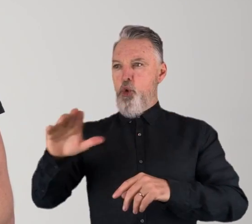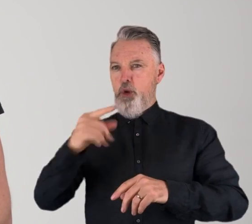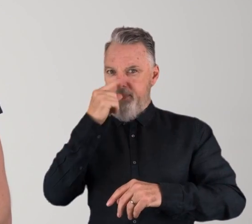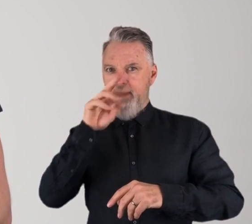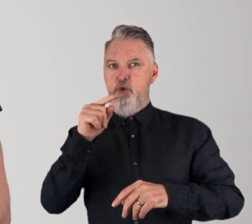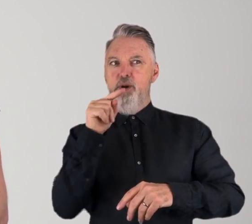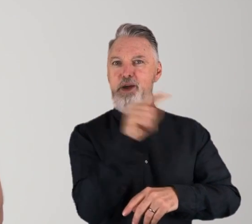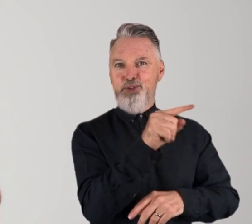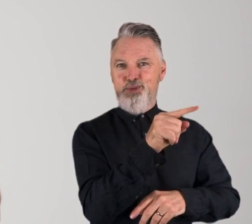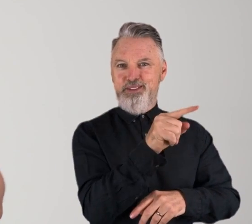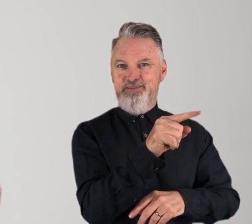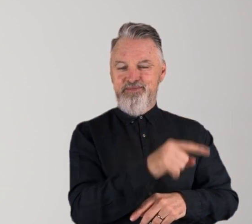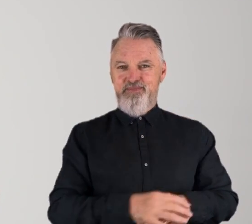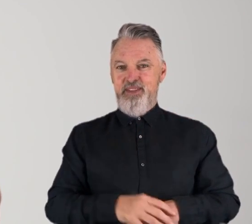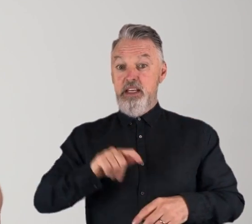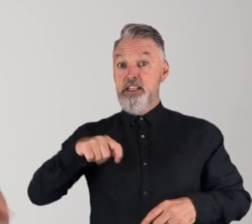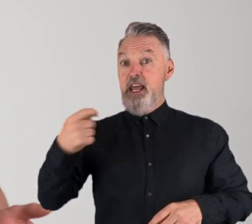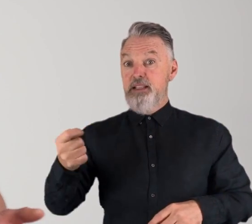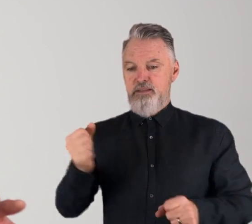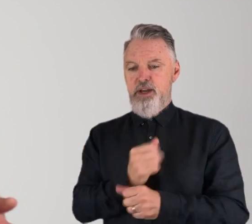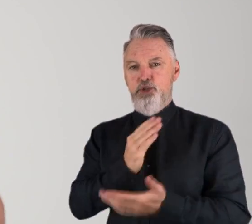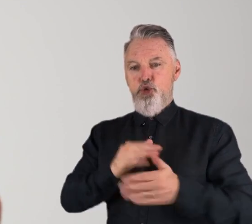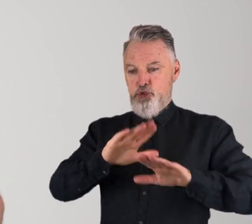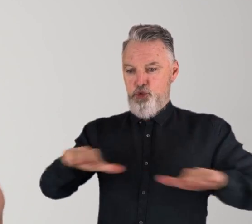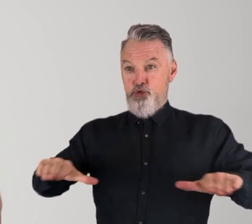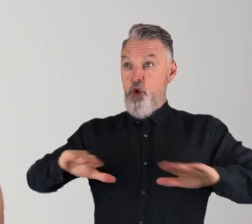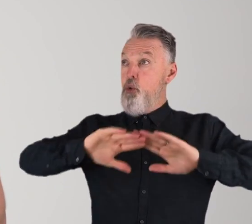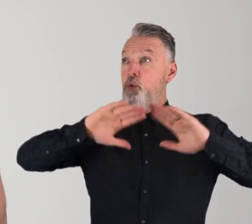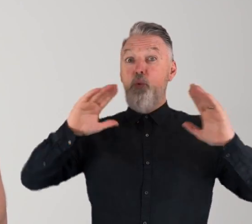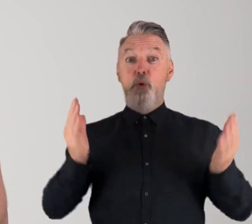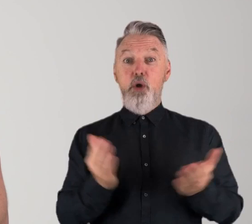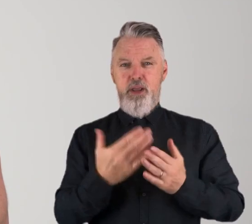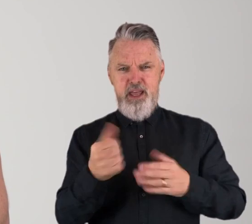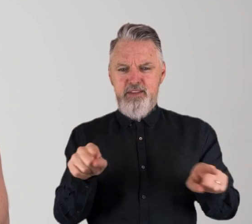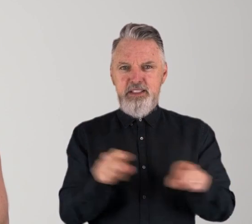Our next step is to enable children all over the world to have these same outdoor experiences.